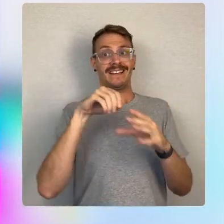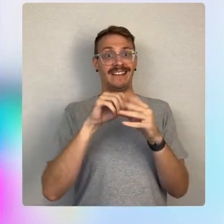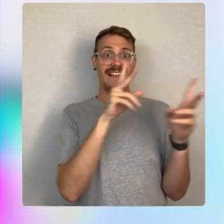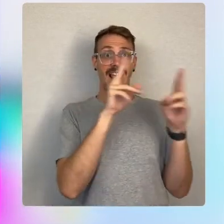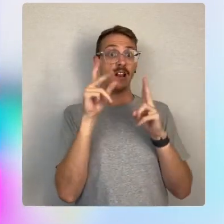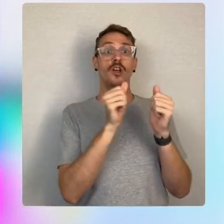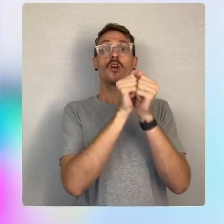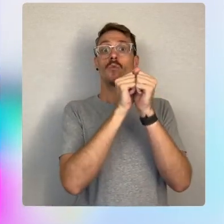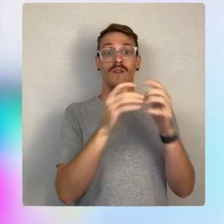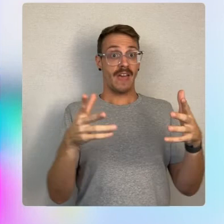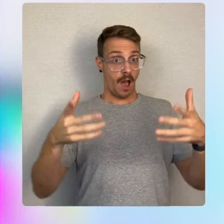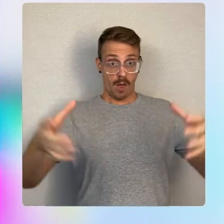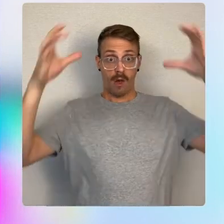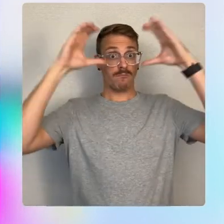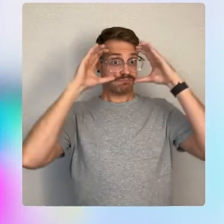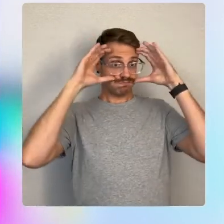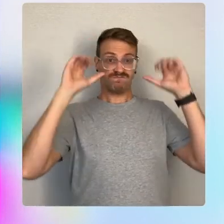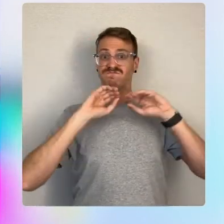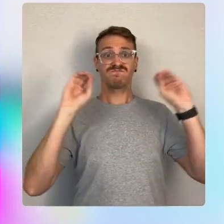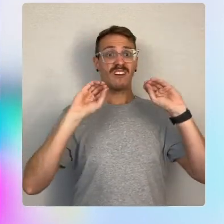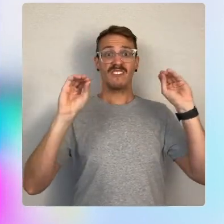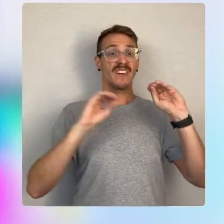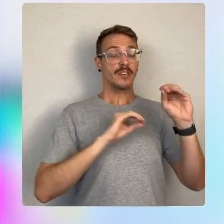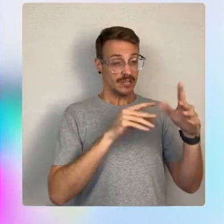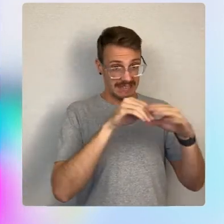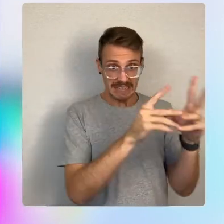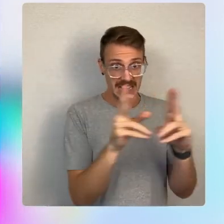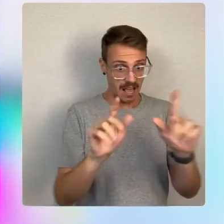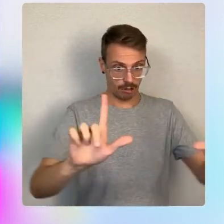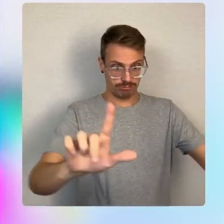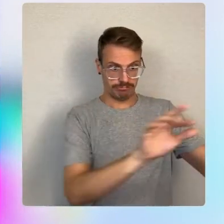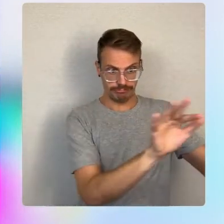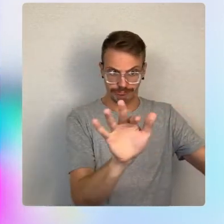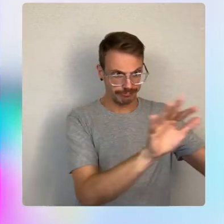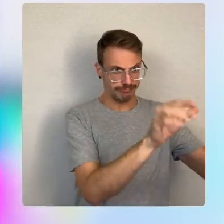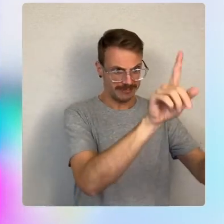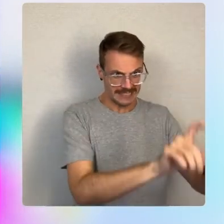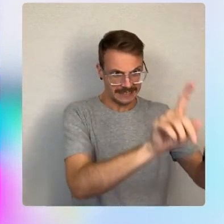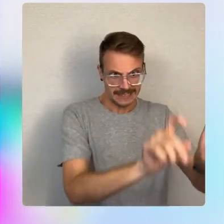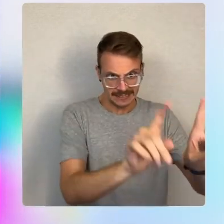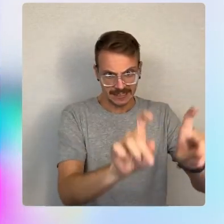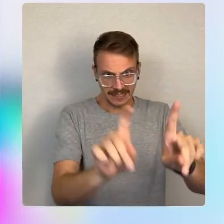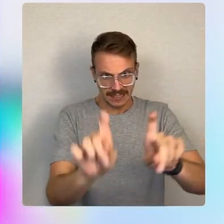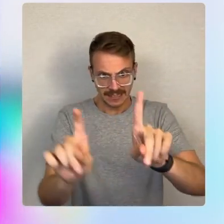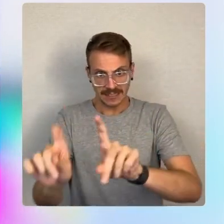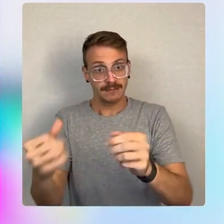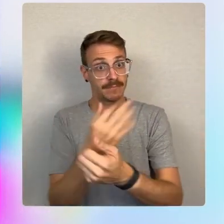without putting the headset on, we were able to run through all those scenarios and ensure that our solution covered everything.